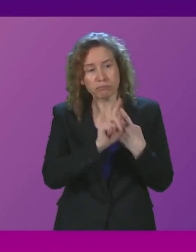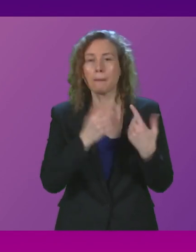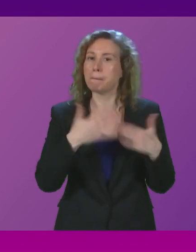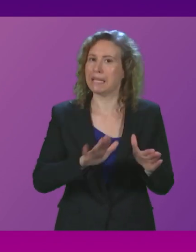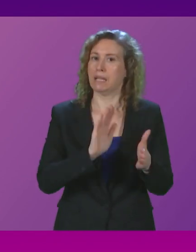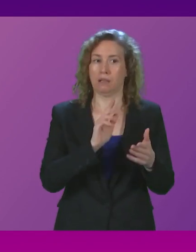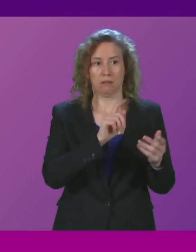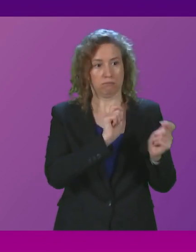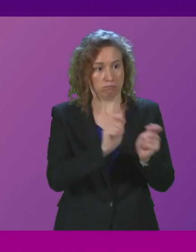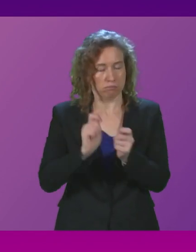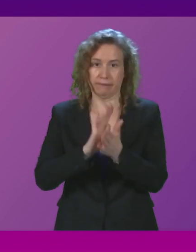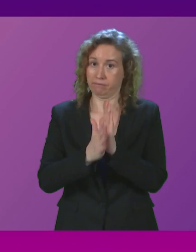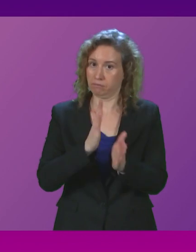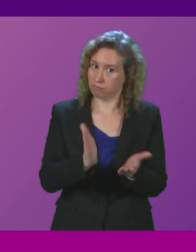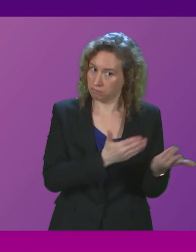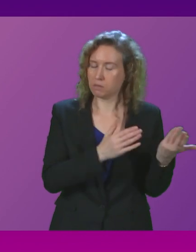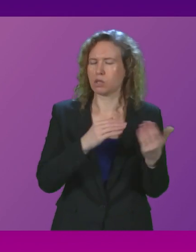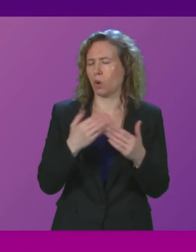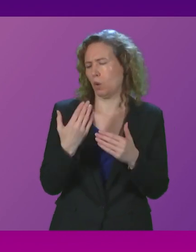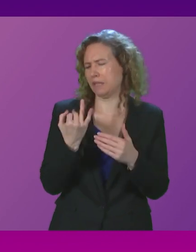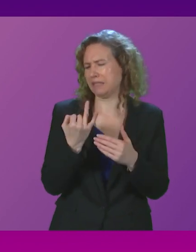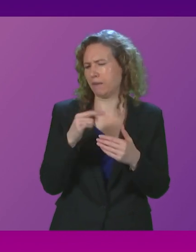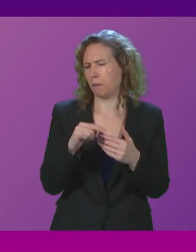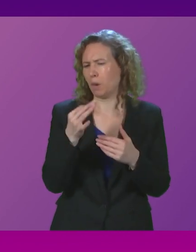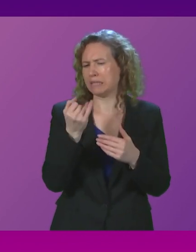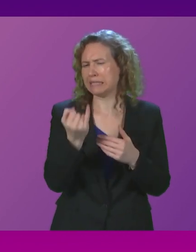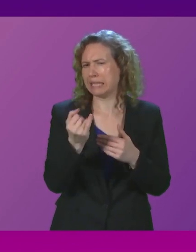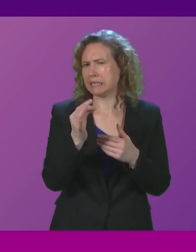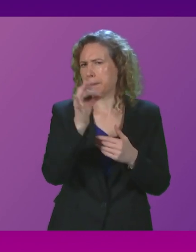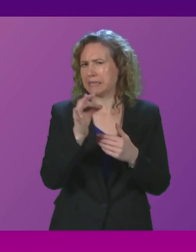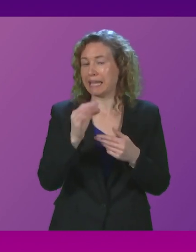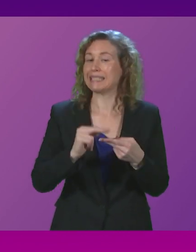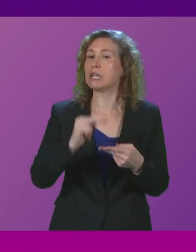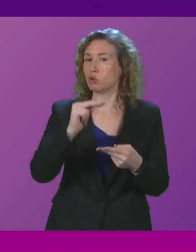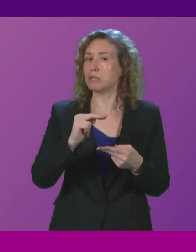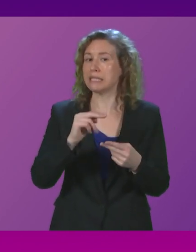In the most recent quarter, there was a 7.6 per cent increase in those seen, which demonstrates